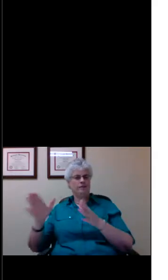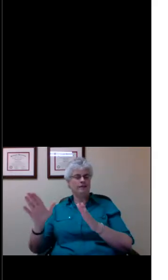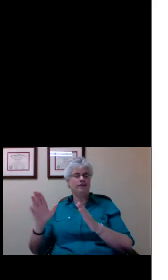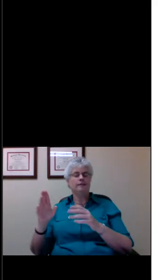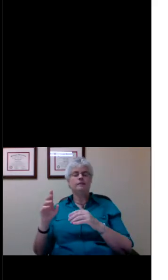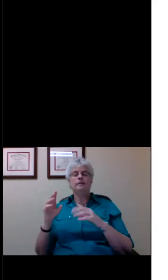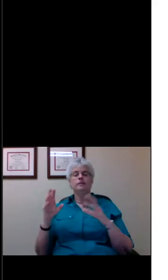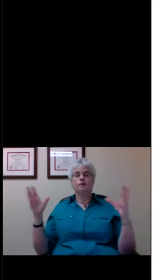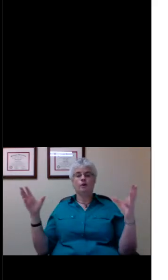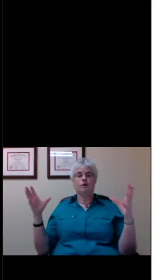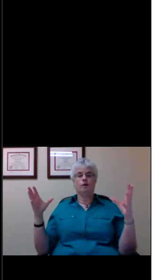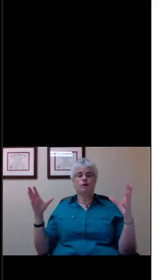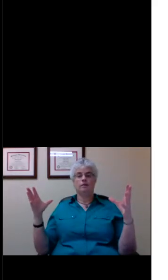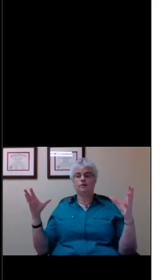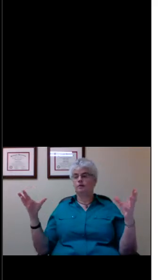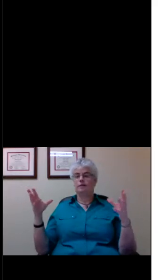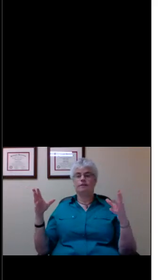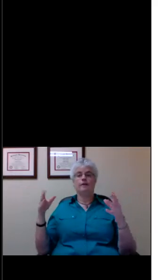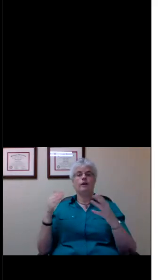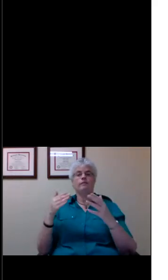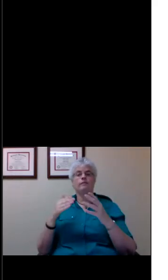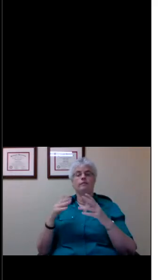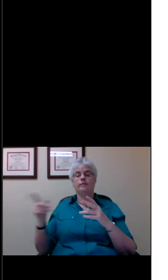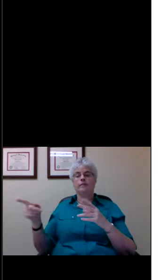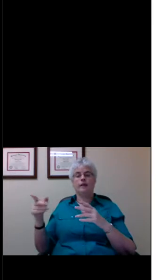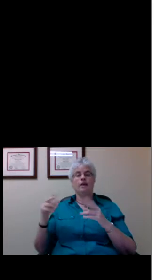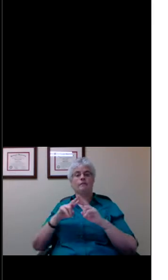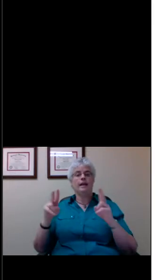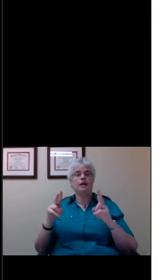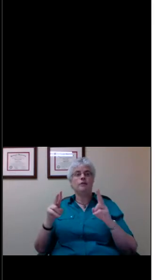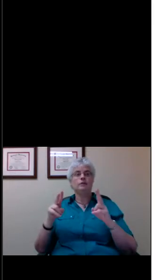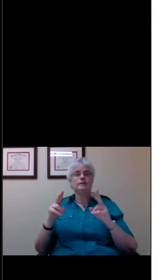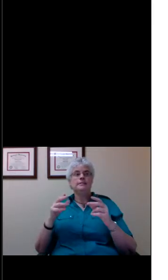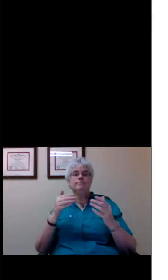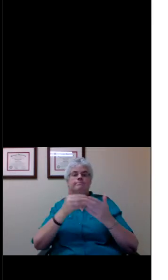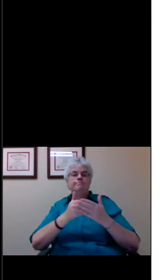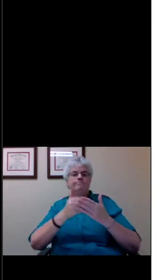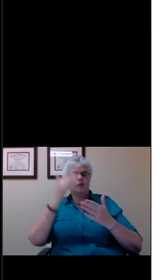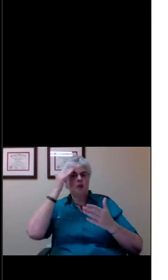school or they may be educating in a more informal way but they're very-